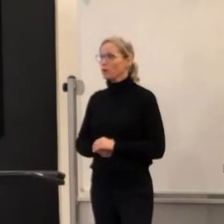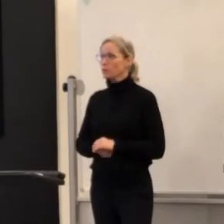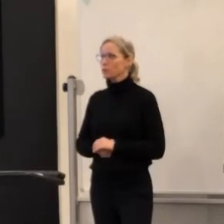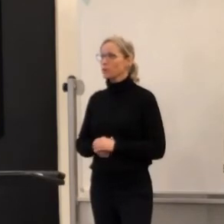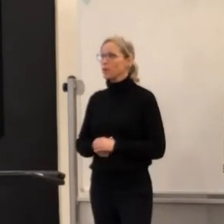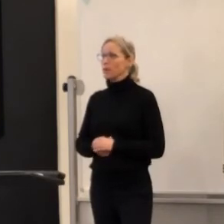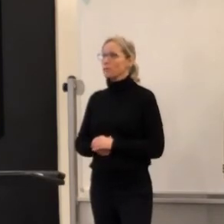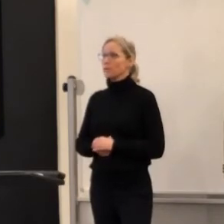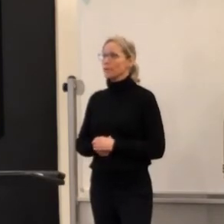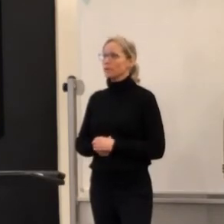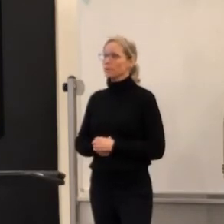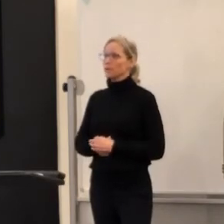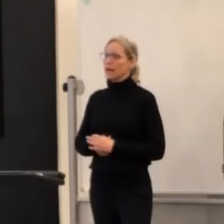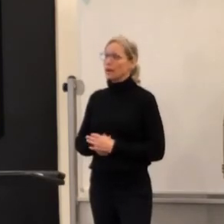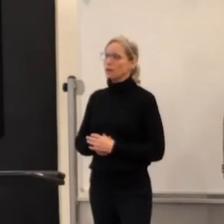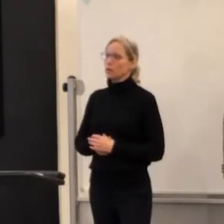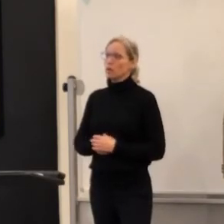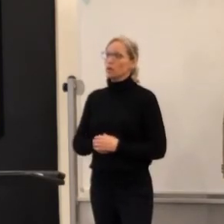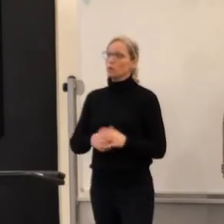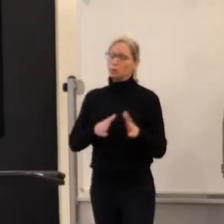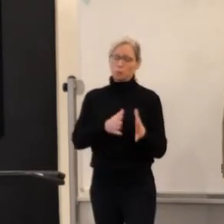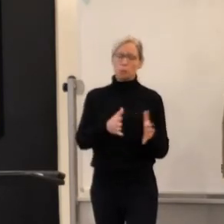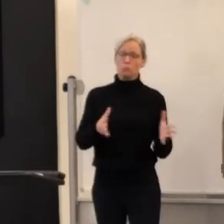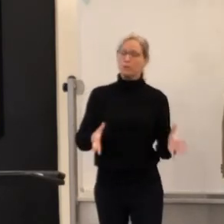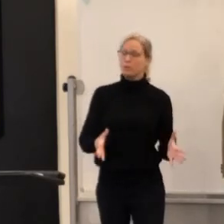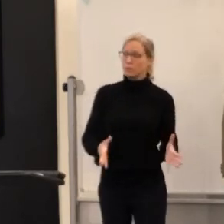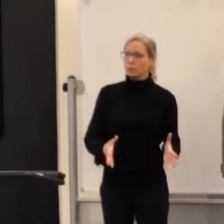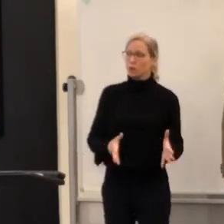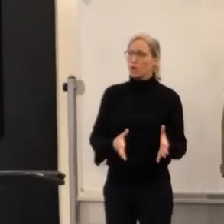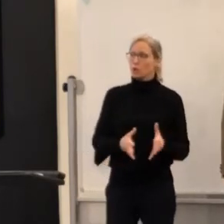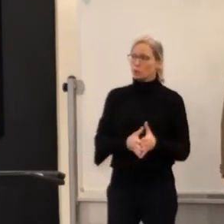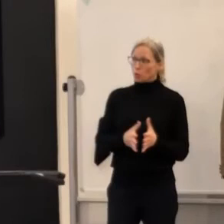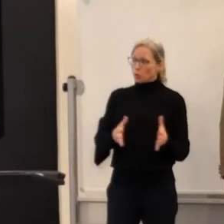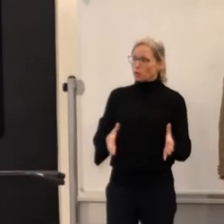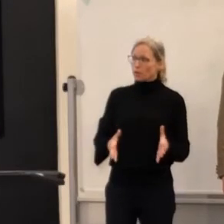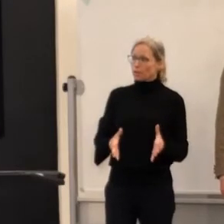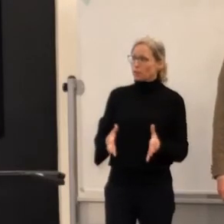You want to be careful how you reveal your information